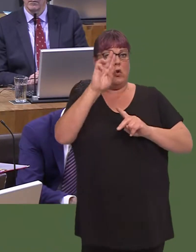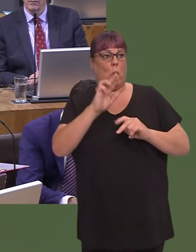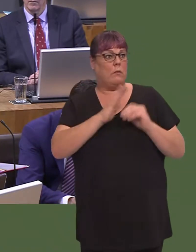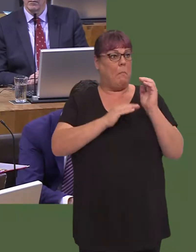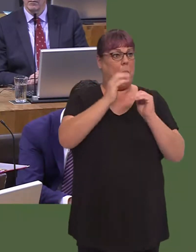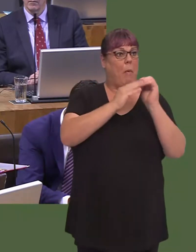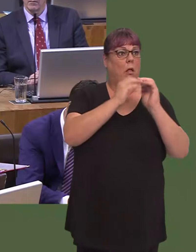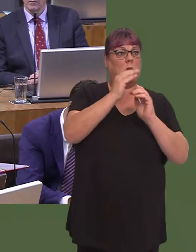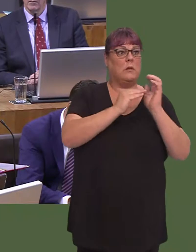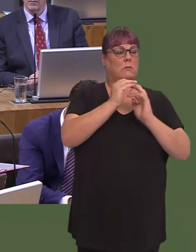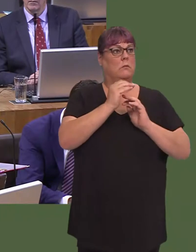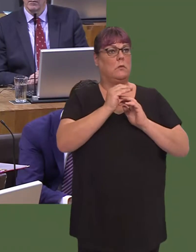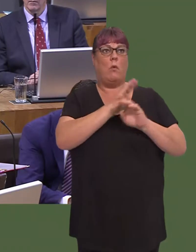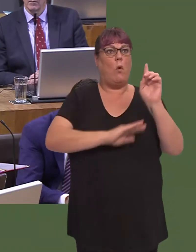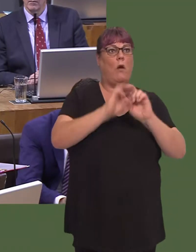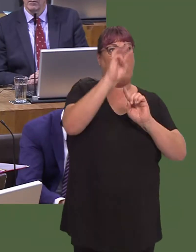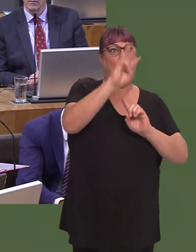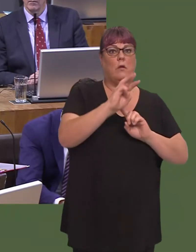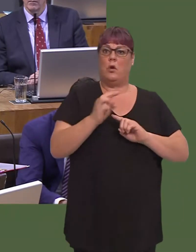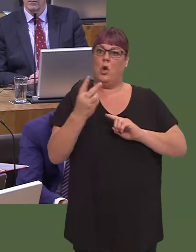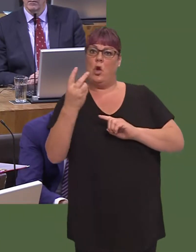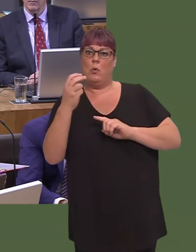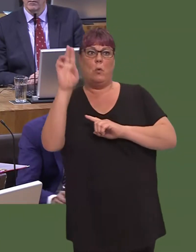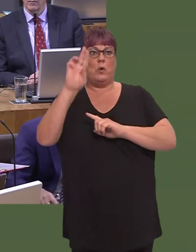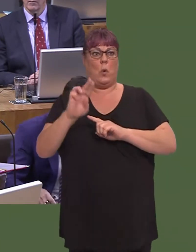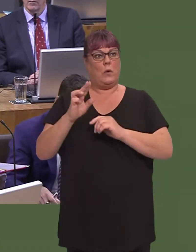and frankly outrageous. I'm struggling to think of an explanation for why this might